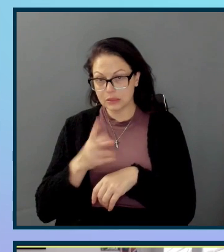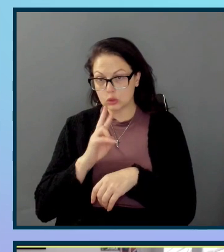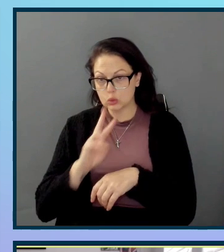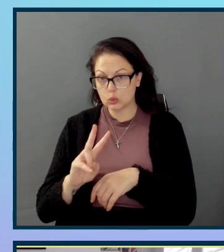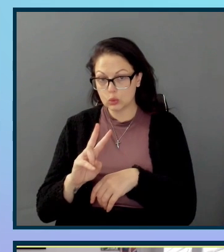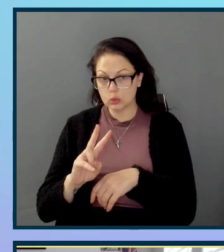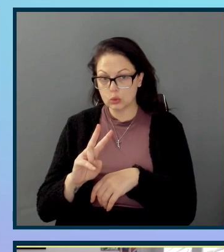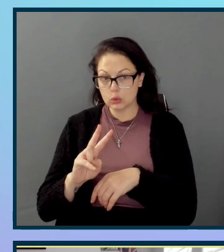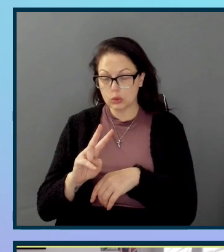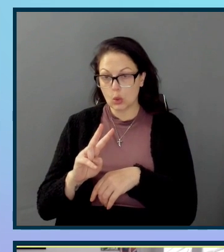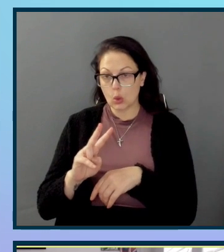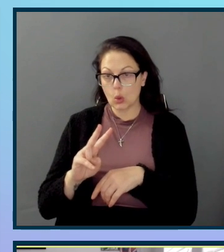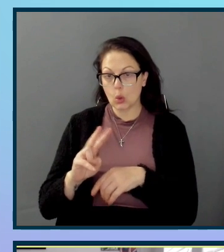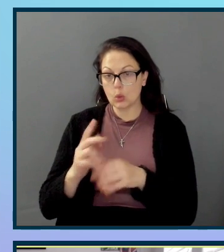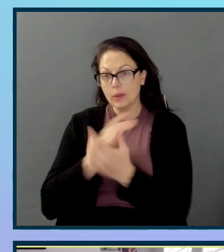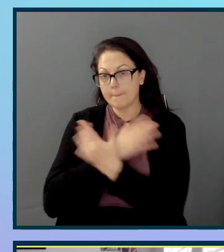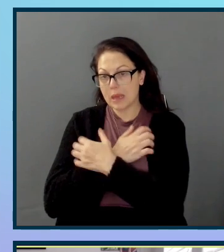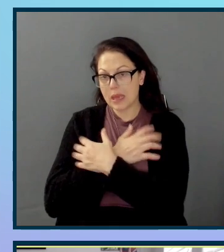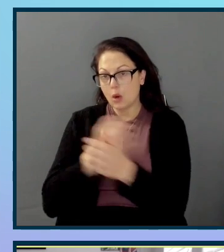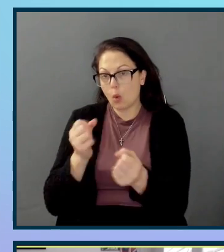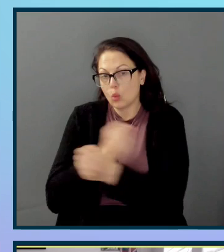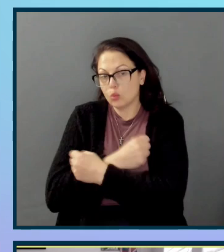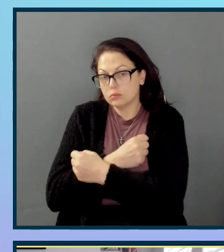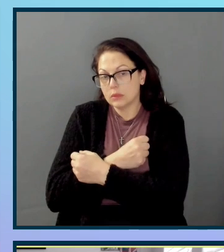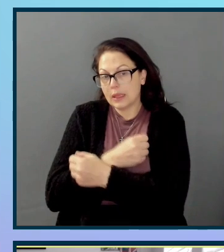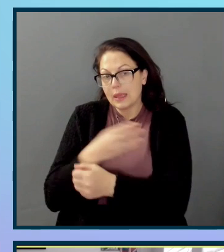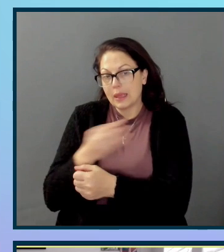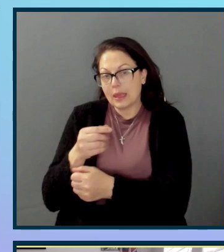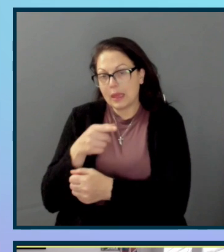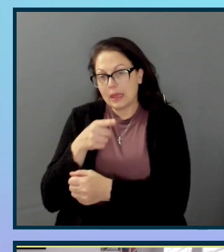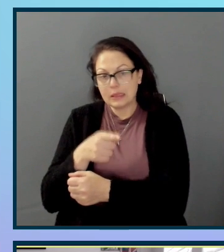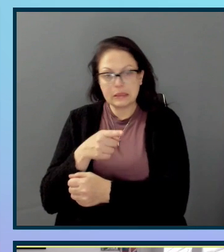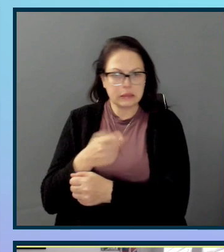with a giant teddy bear on his lap. And then he's probably had a six or seven-year-old